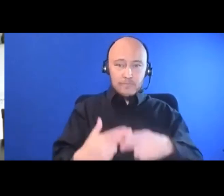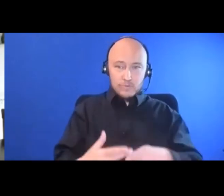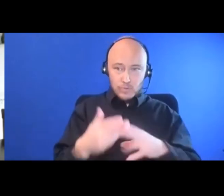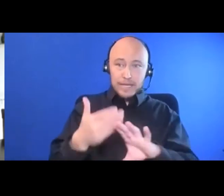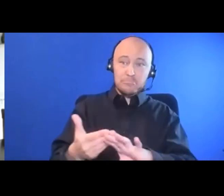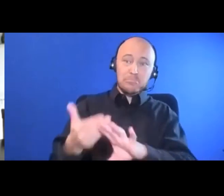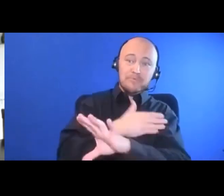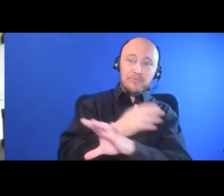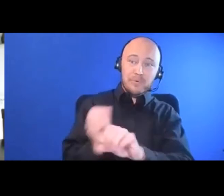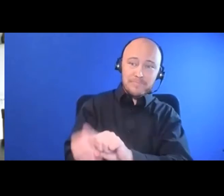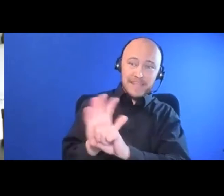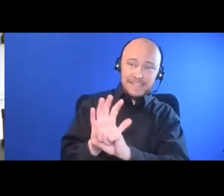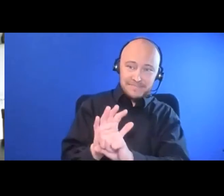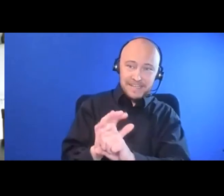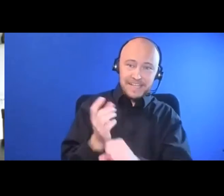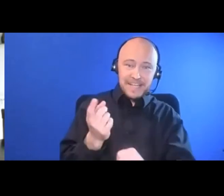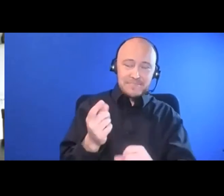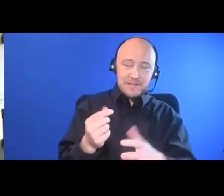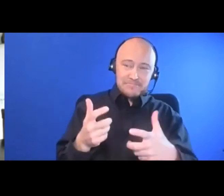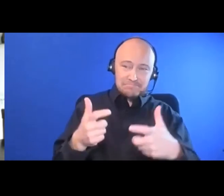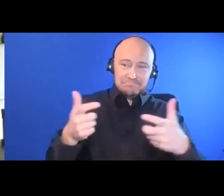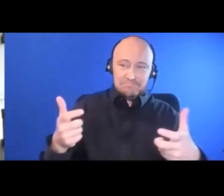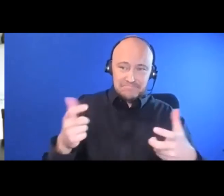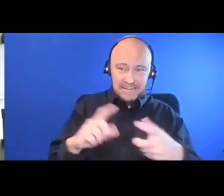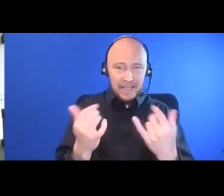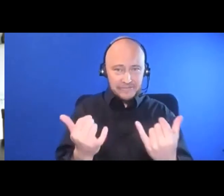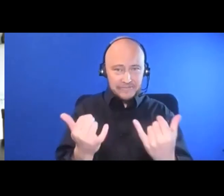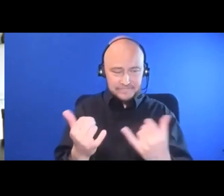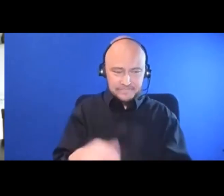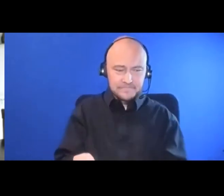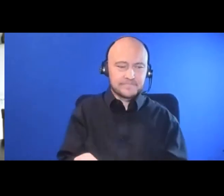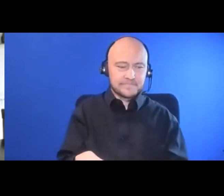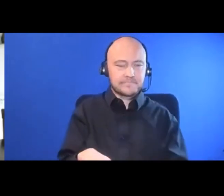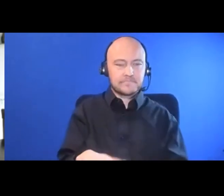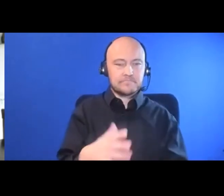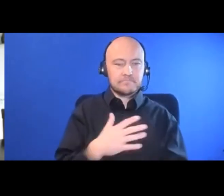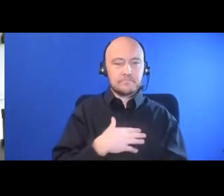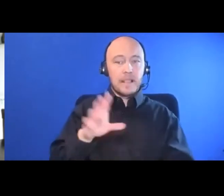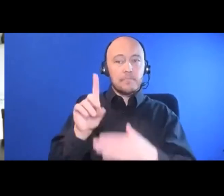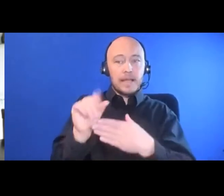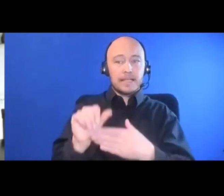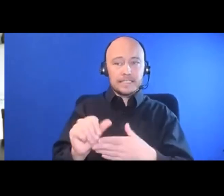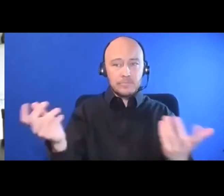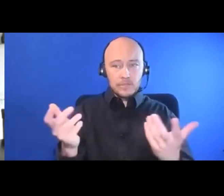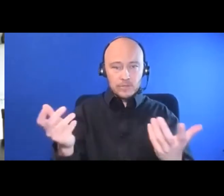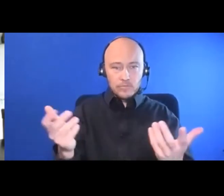and now I'm probably more than average weight, but my disability is at age 16,